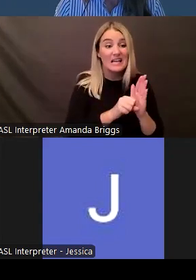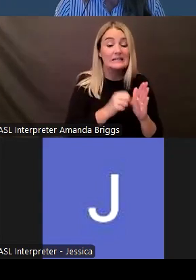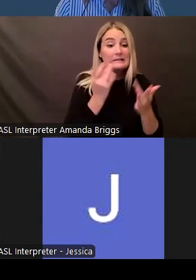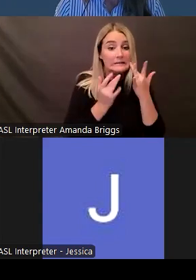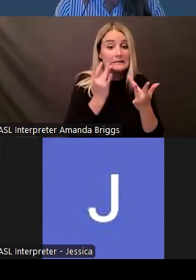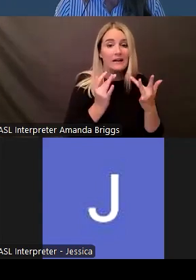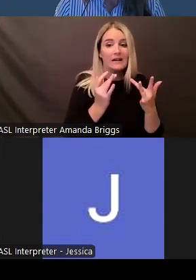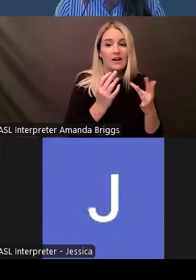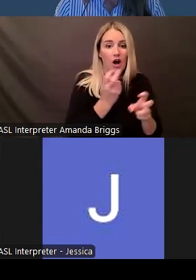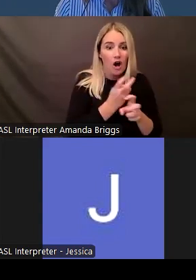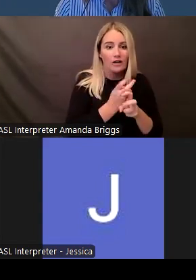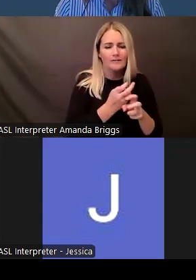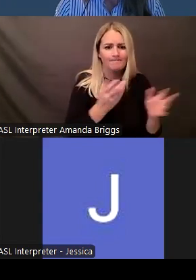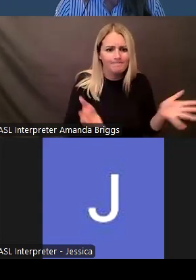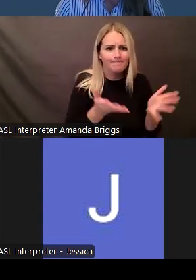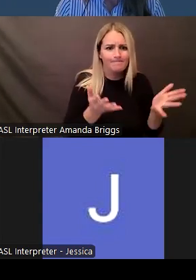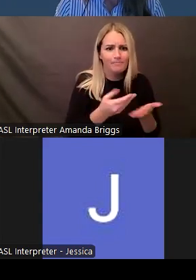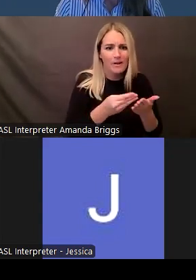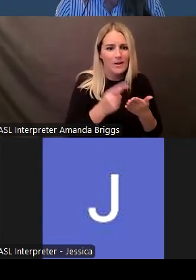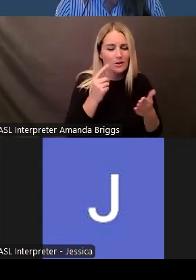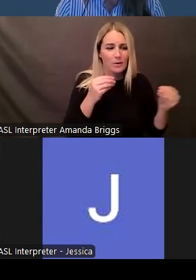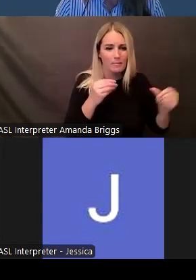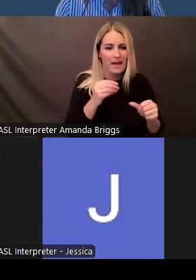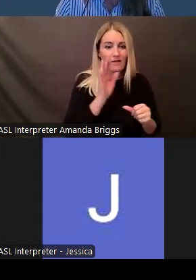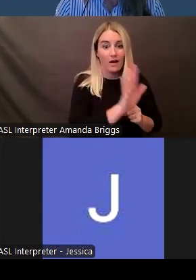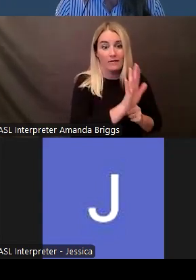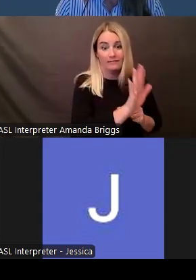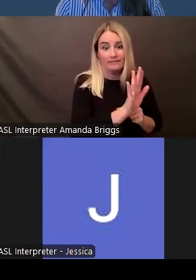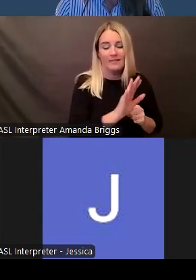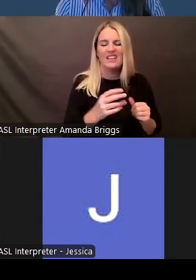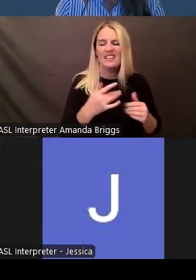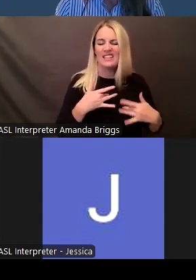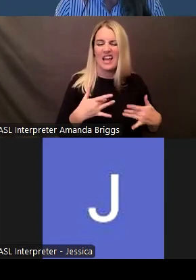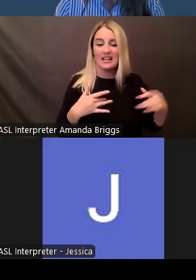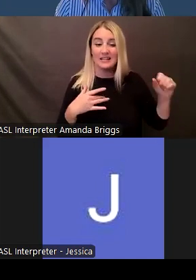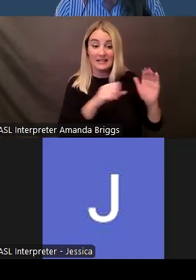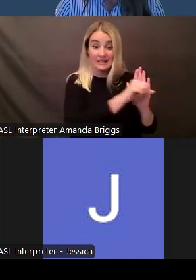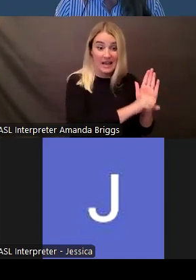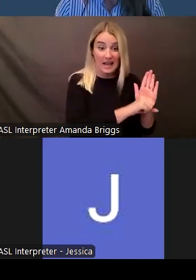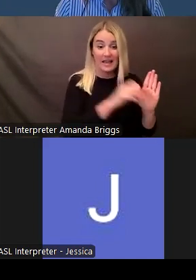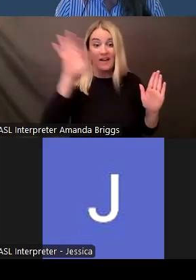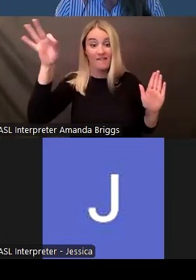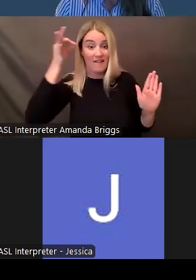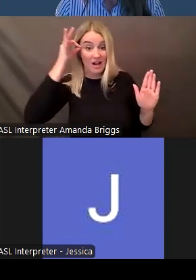for its side of Medicaid, because usually the state and the federal government pay for Medicaid together.